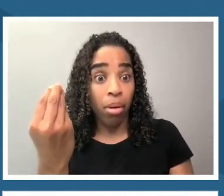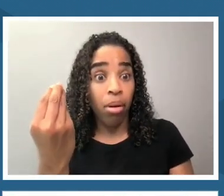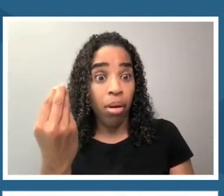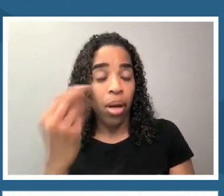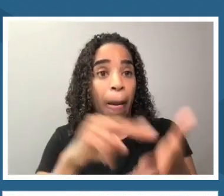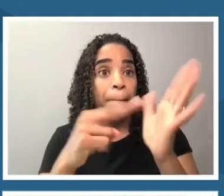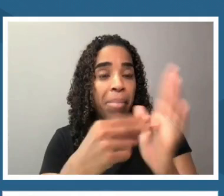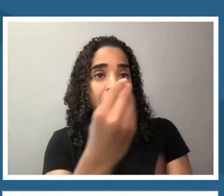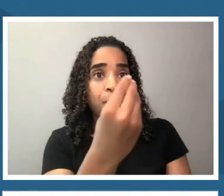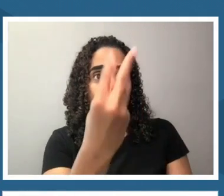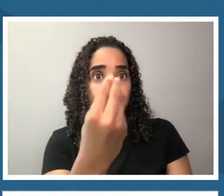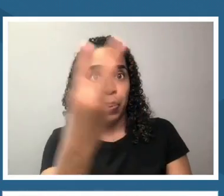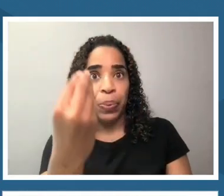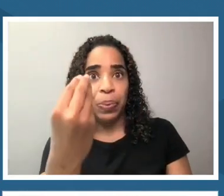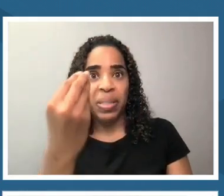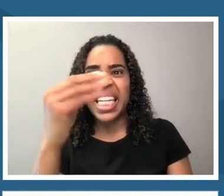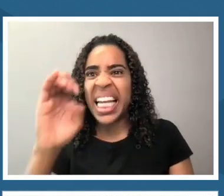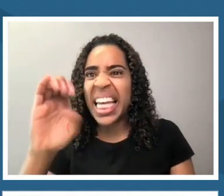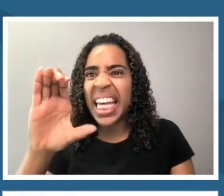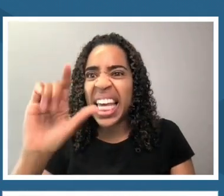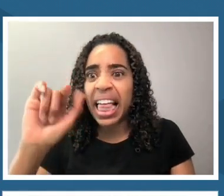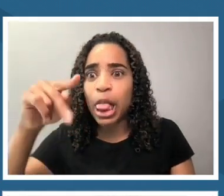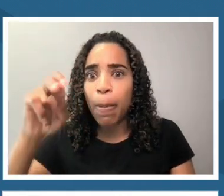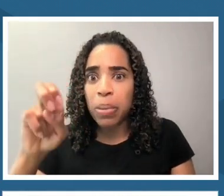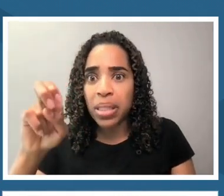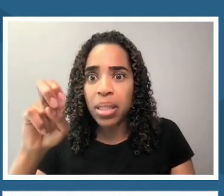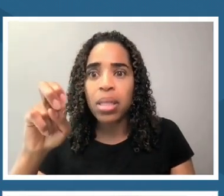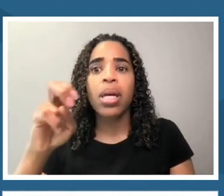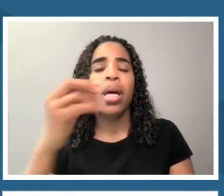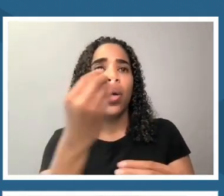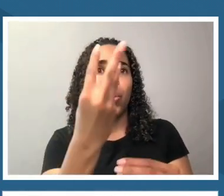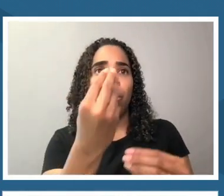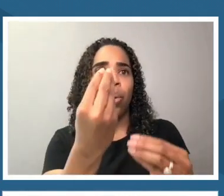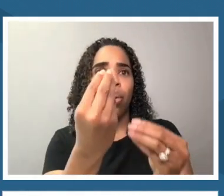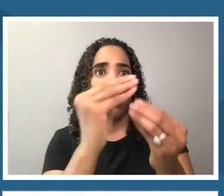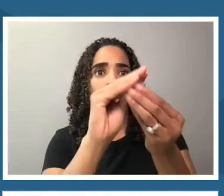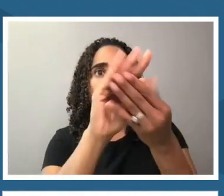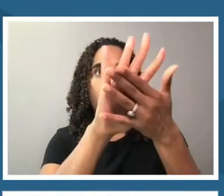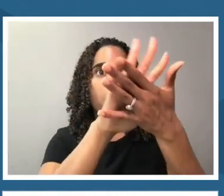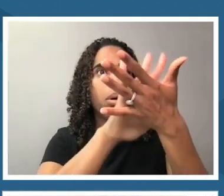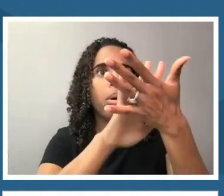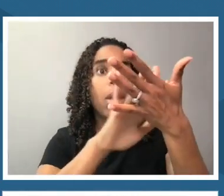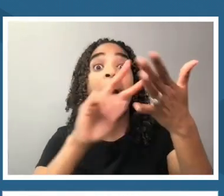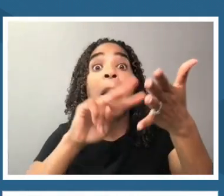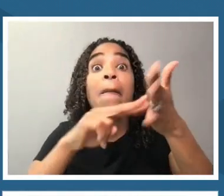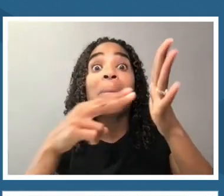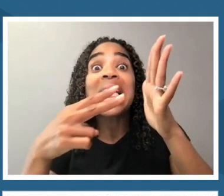and what those little eclipses mean is that a little planet is going in front of the